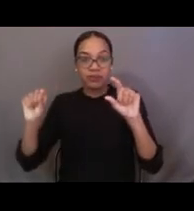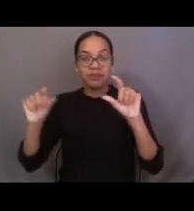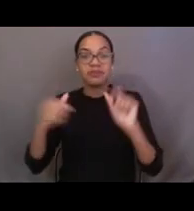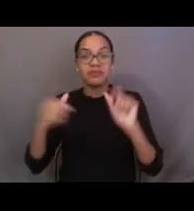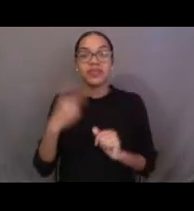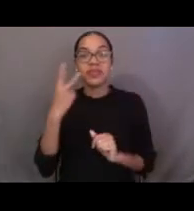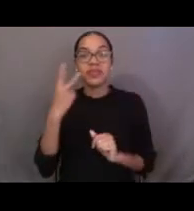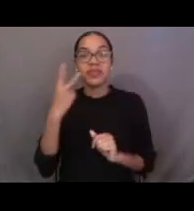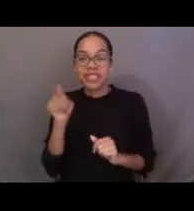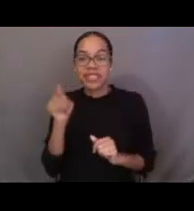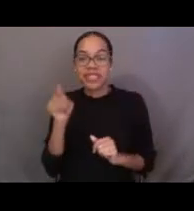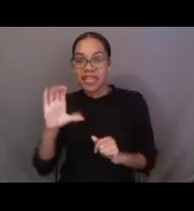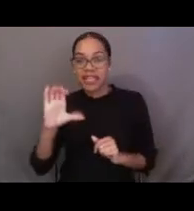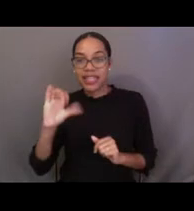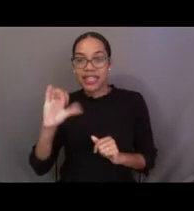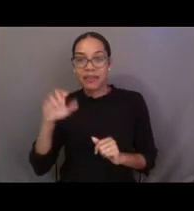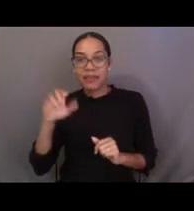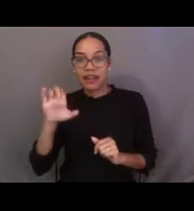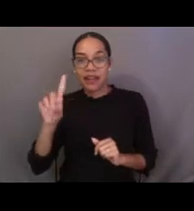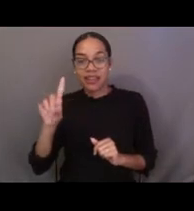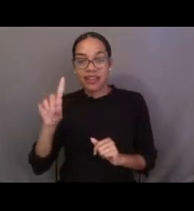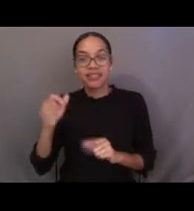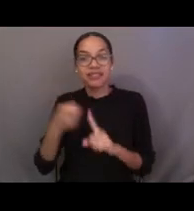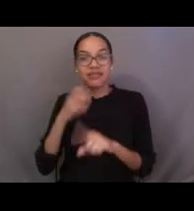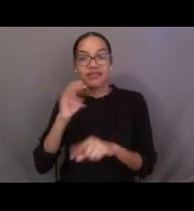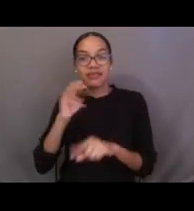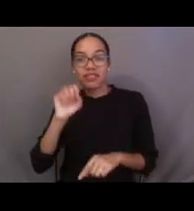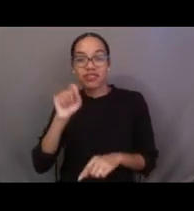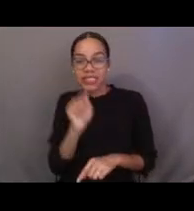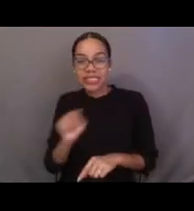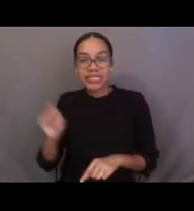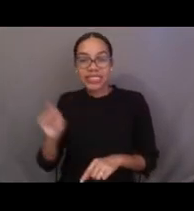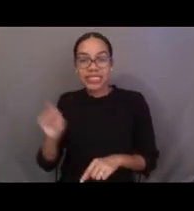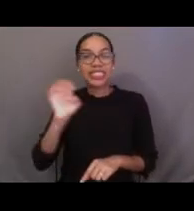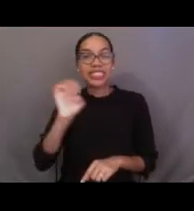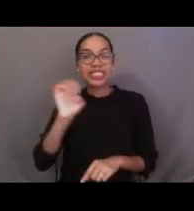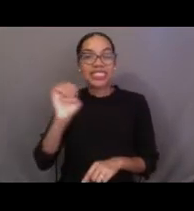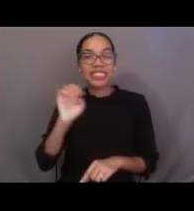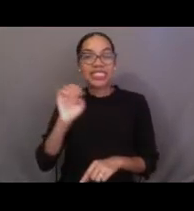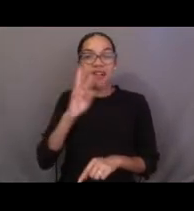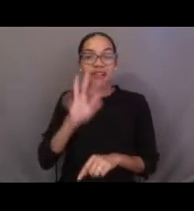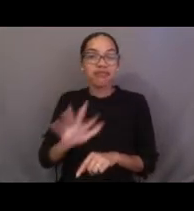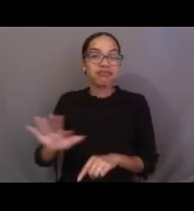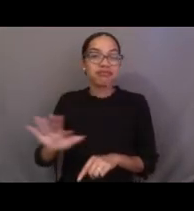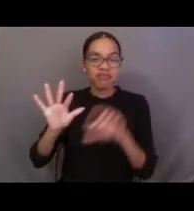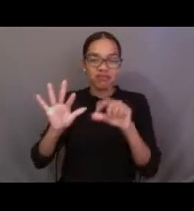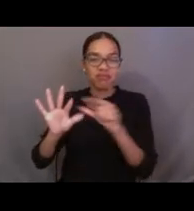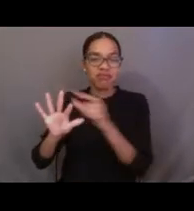On the Eastern side of Massachusetts. This is where I live and work, and I am a Marine scientist.